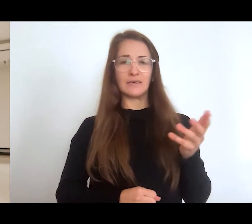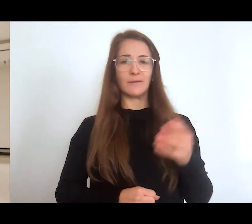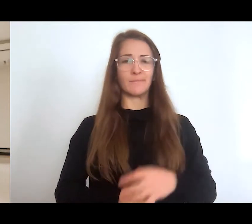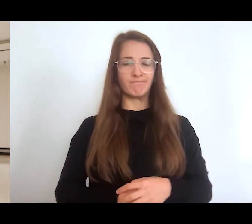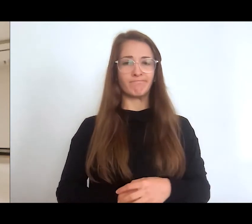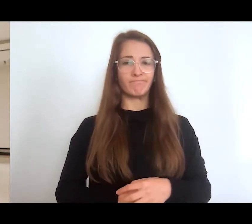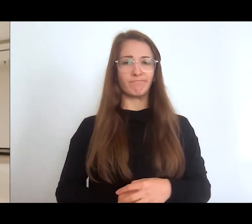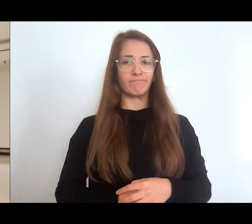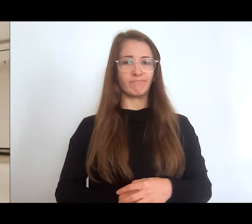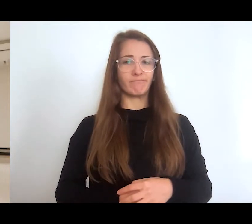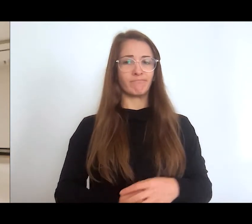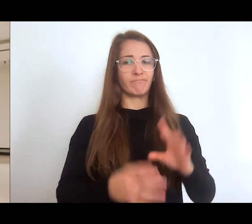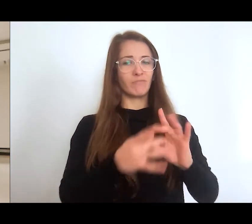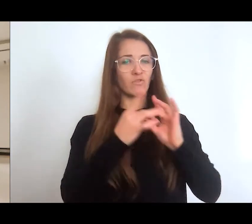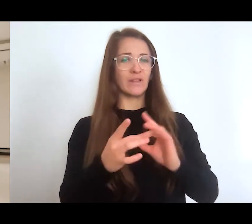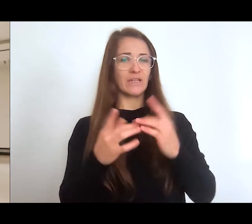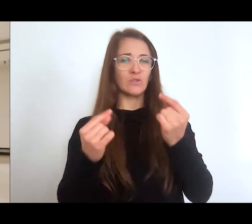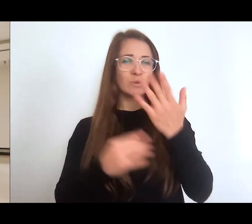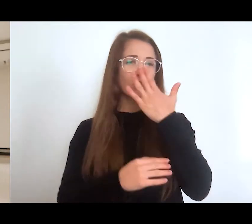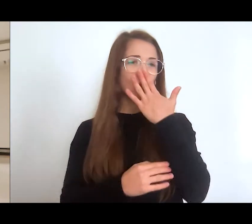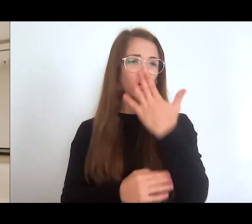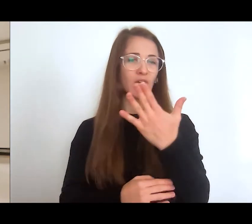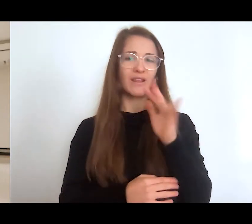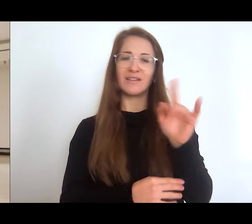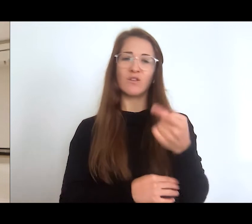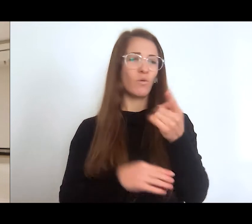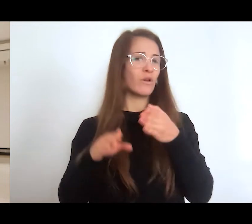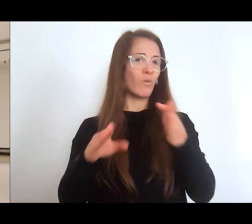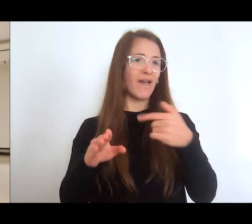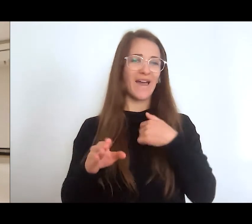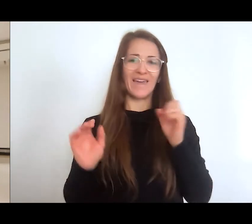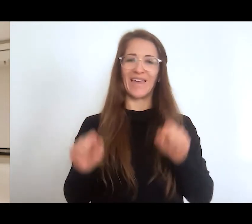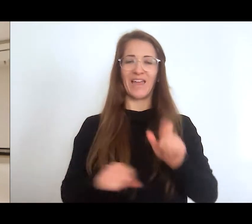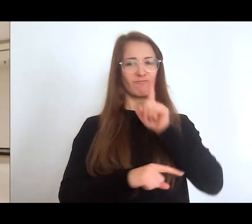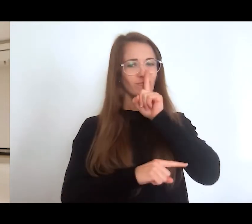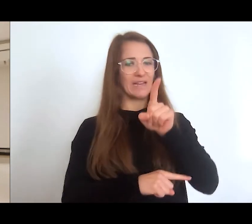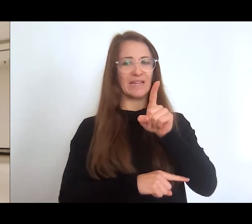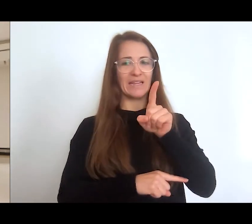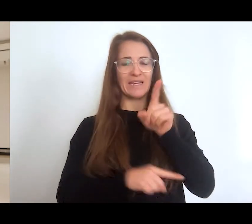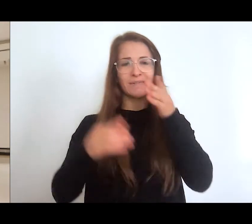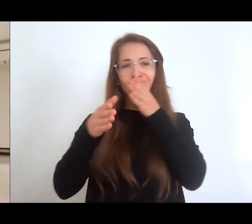IN AREAS THAT ARE SURROUNDING DOING GOOD, THAT IS THE ONLY WAY